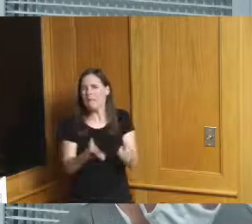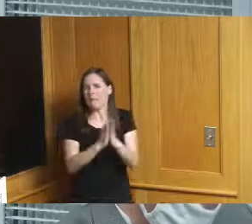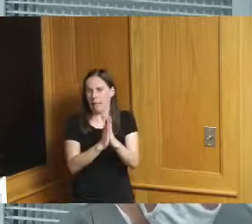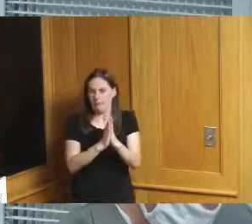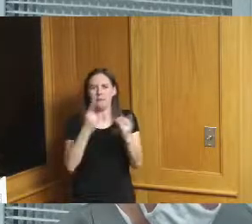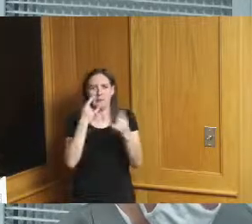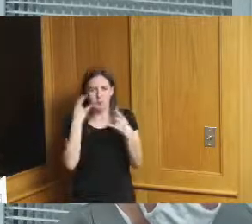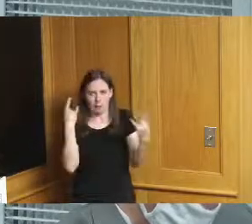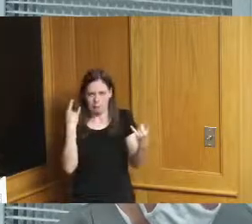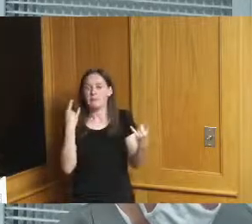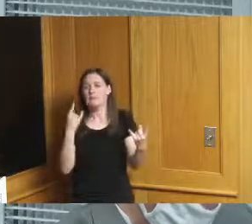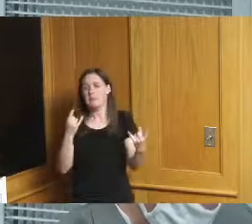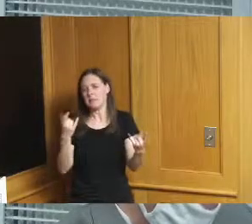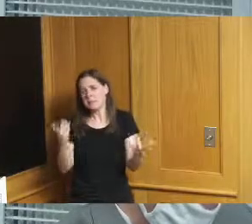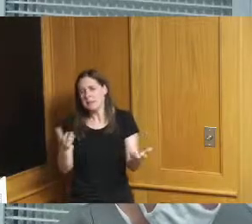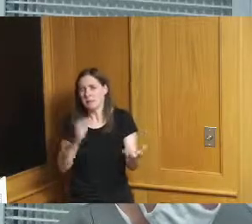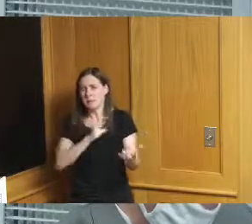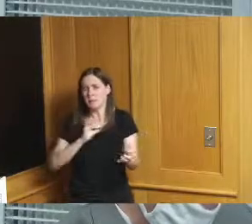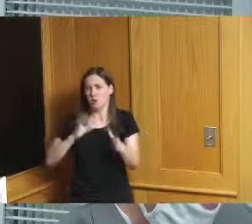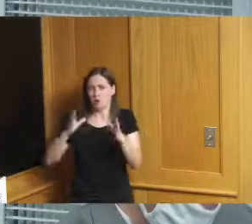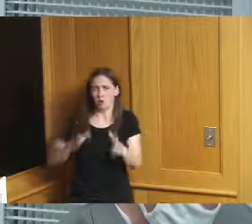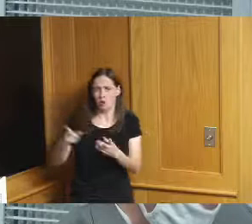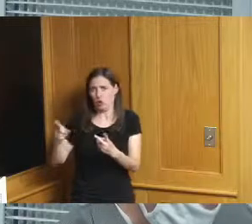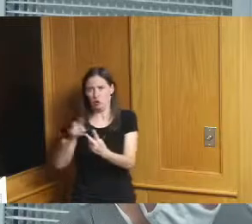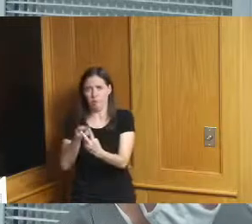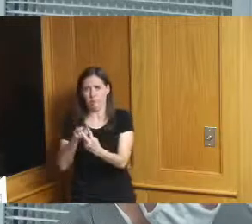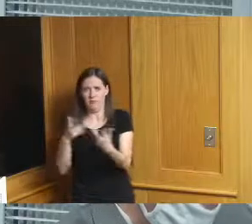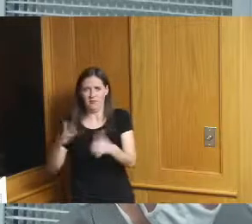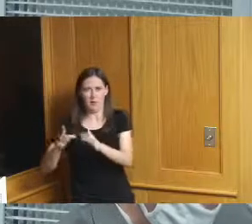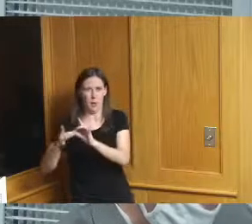Commissioner Kesterman said and as Commissioner Driehaus said it stopped short of that mandate